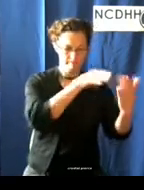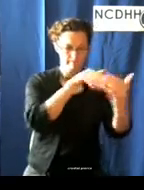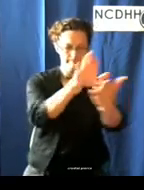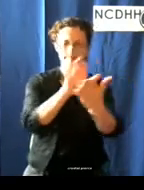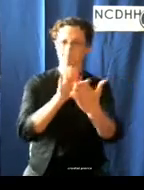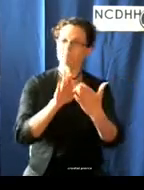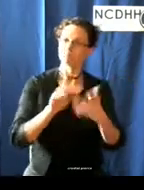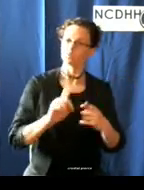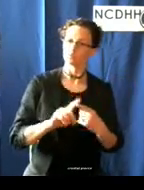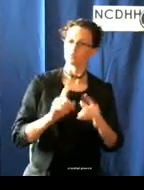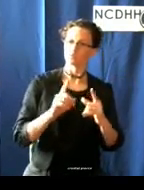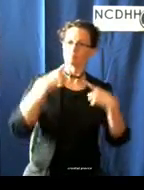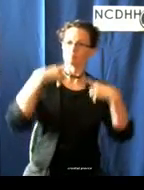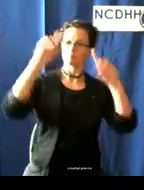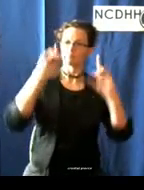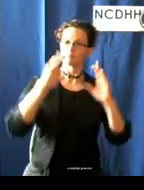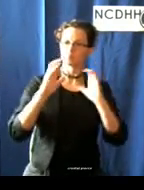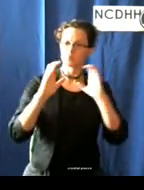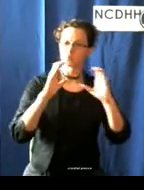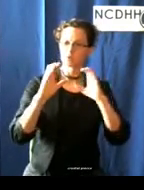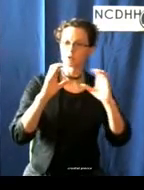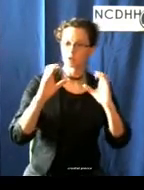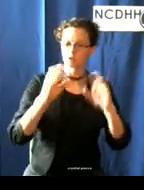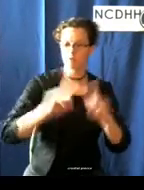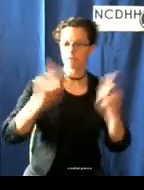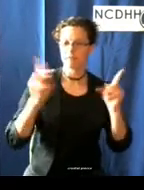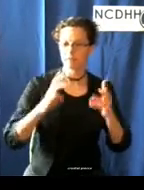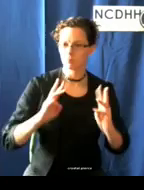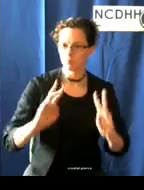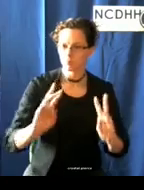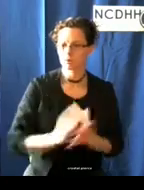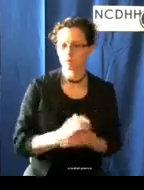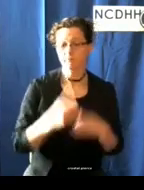COMMUNICATION WITH THE INDIVIDUAL IS AS EFFECTIVE AS POSSIBLE